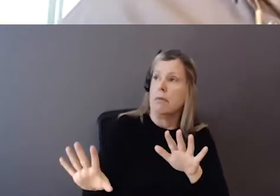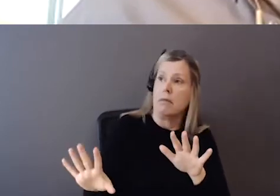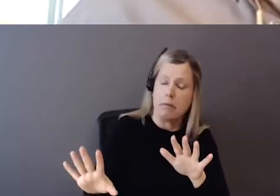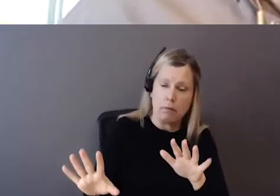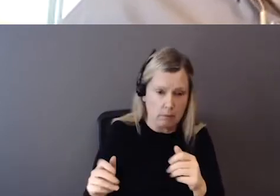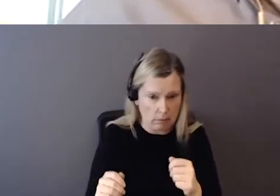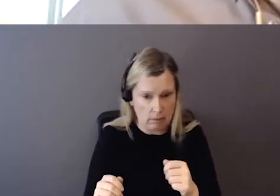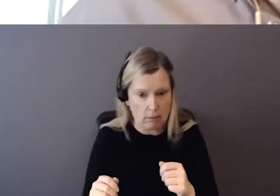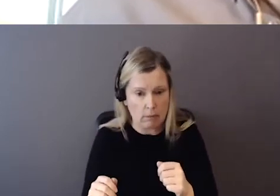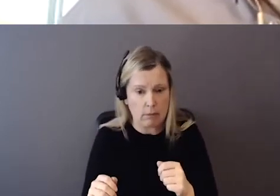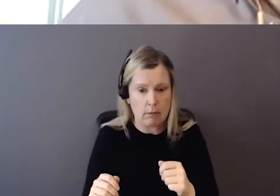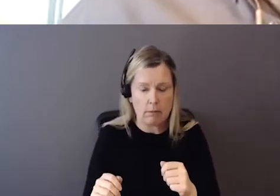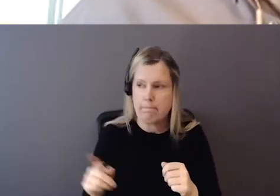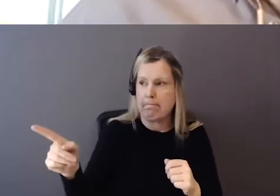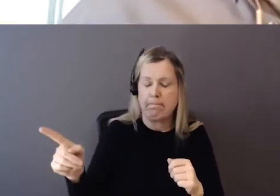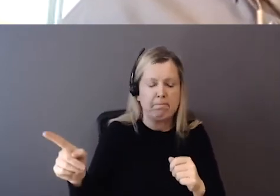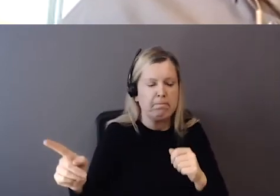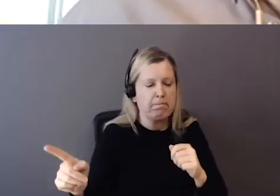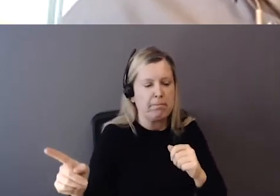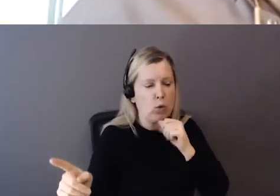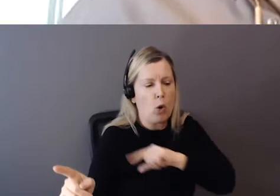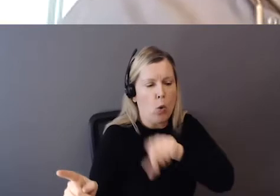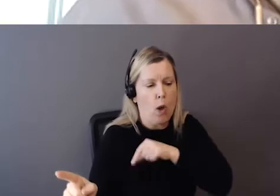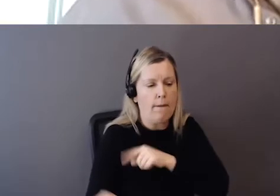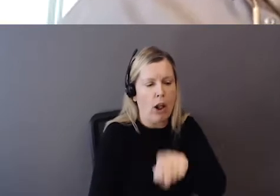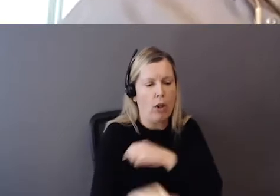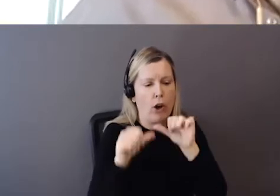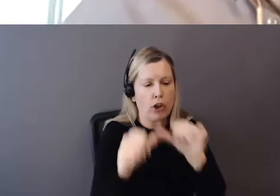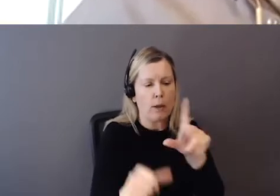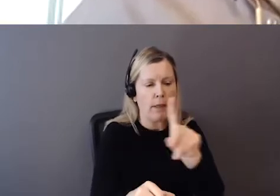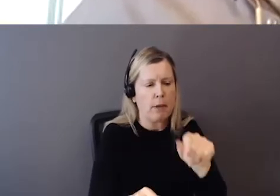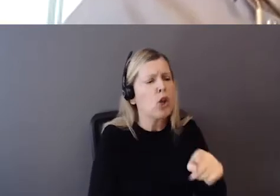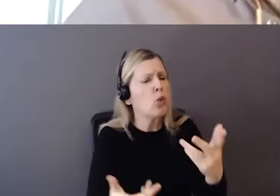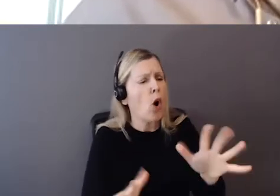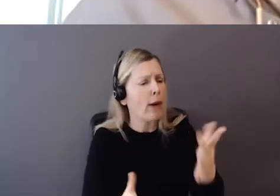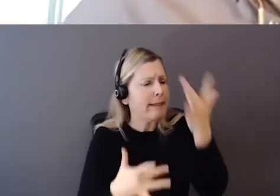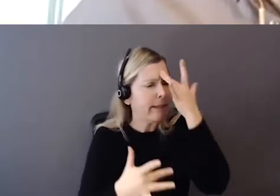I didn't qualify for long term disability. It was a pre-existing condition and basically just